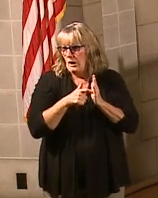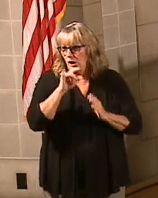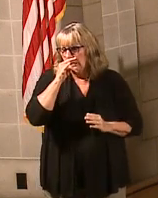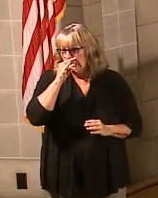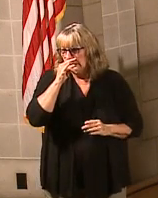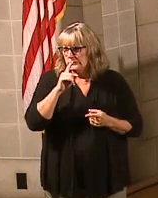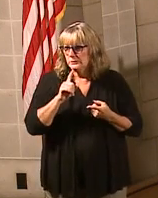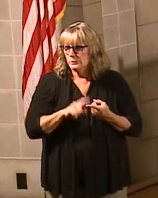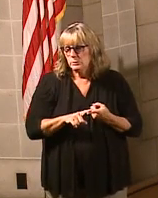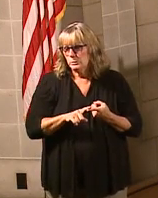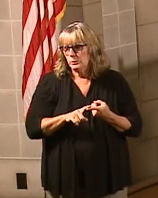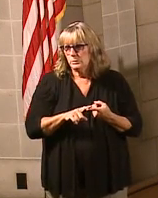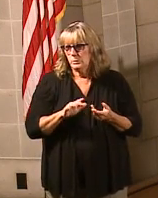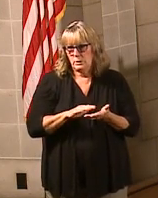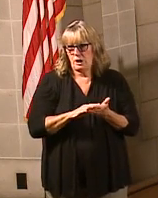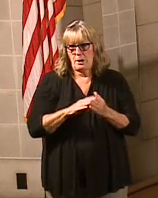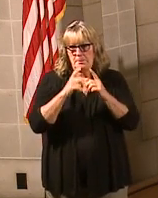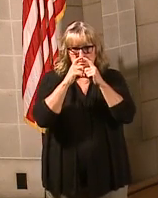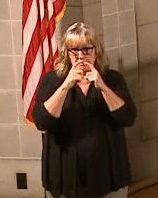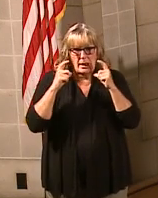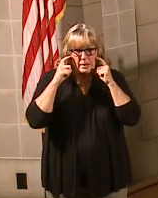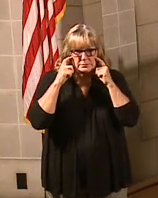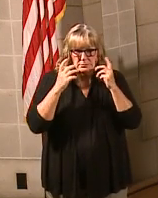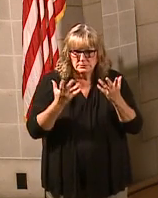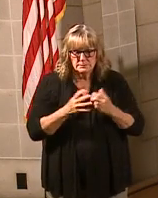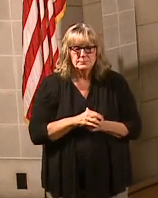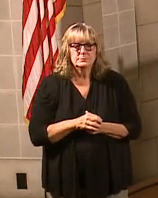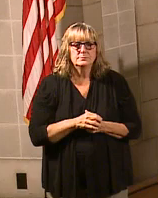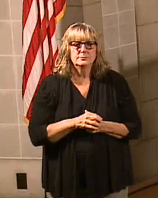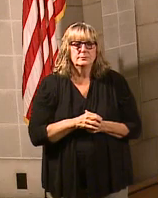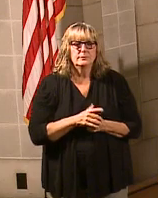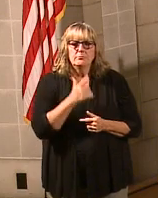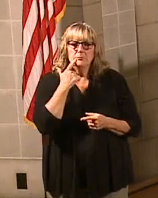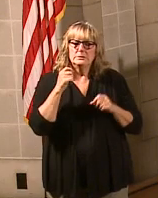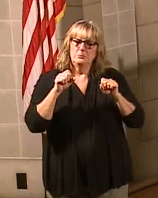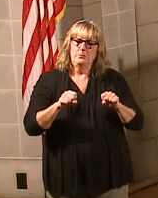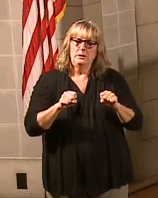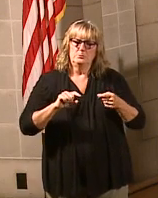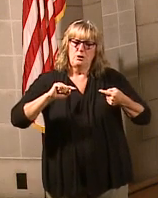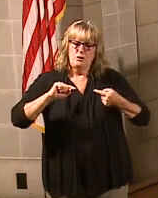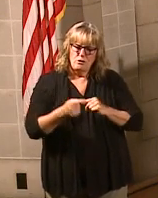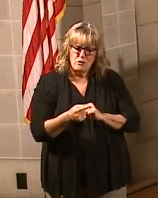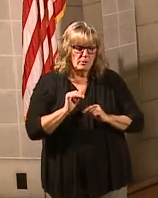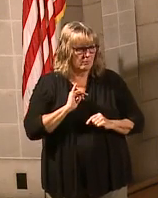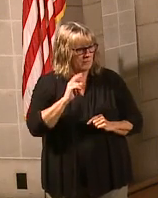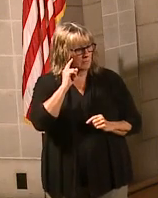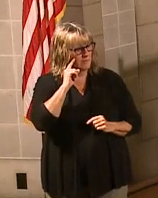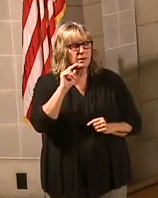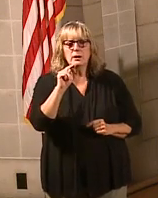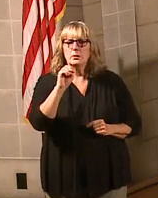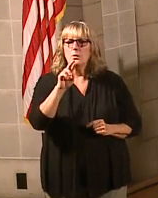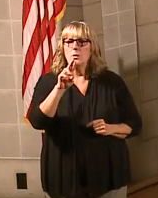COUNTRIES. THERE'S A NUMBER OF OTHER COUNTRIES WHO ARE NOT REQUIRING